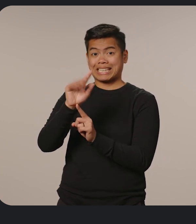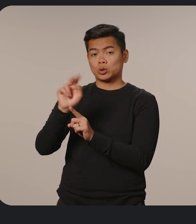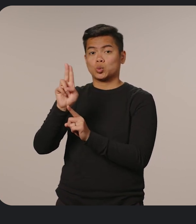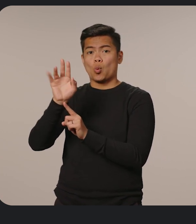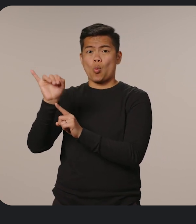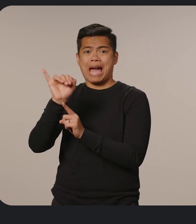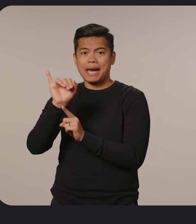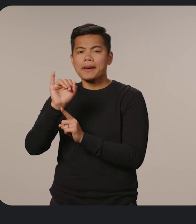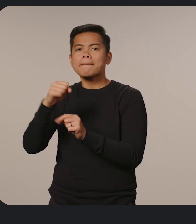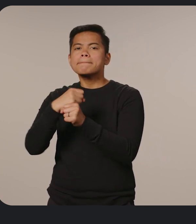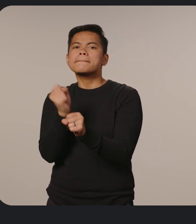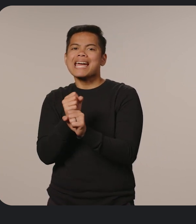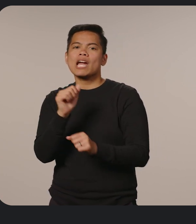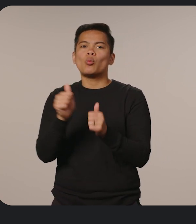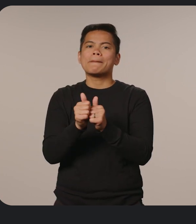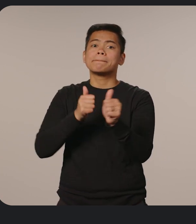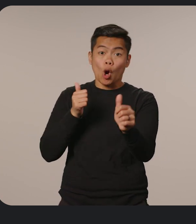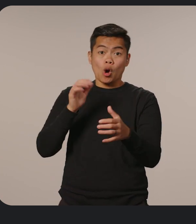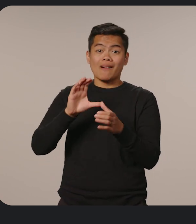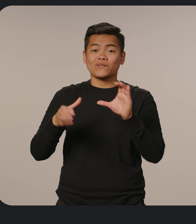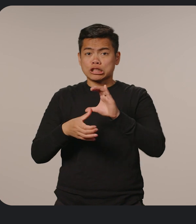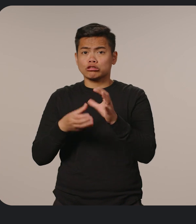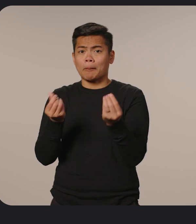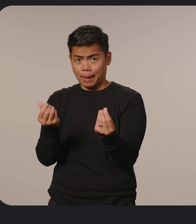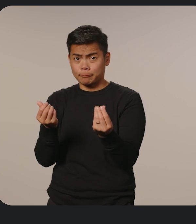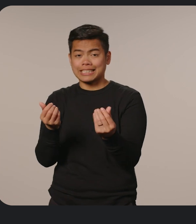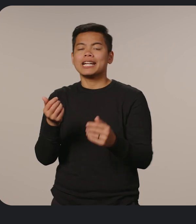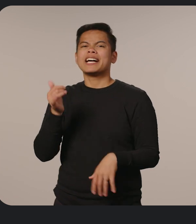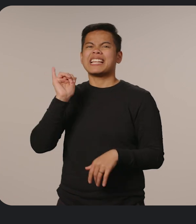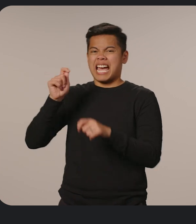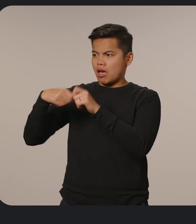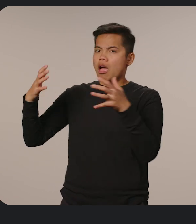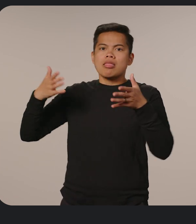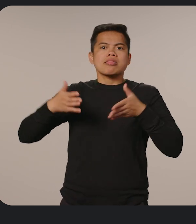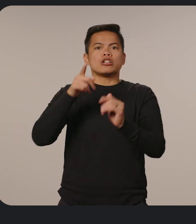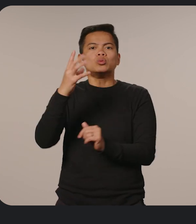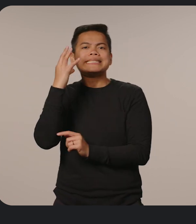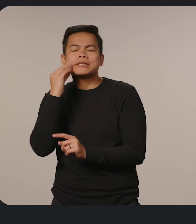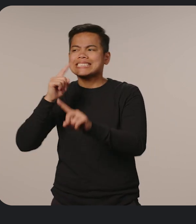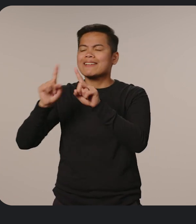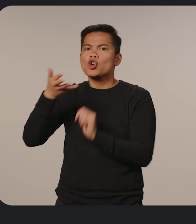makes use of the remote config property property wrapper to allow you to